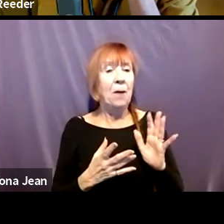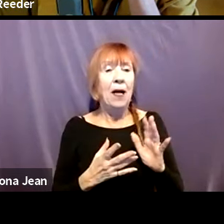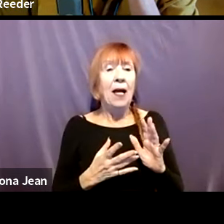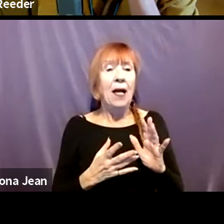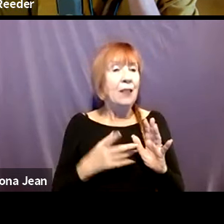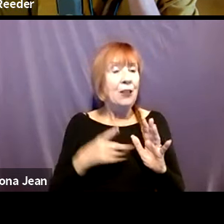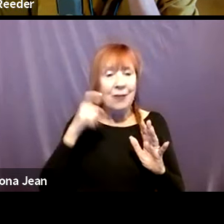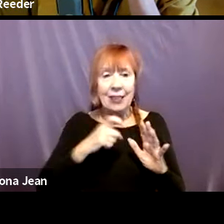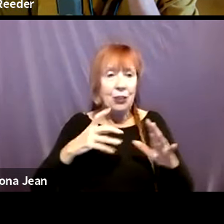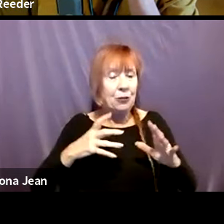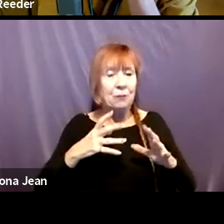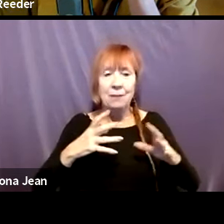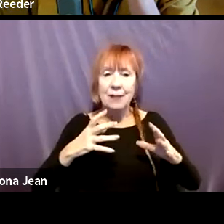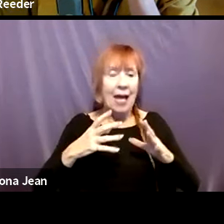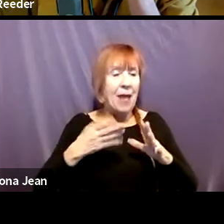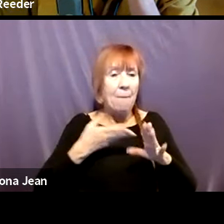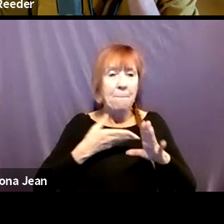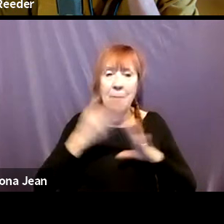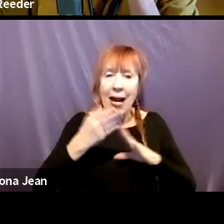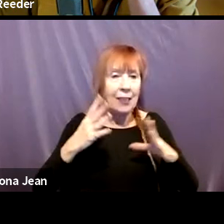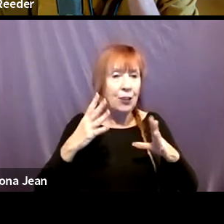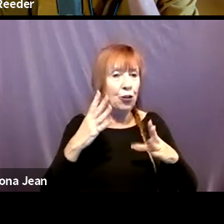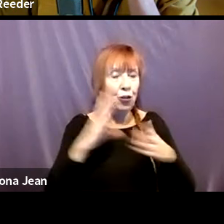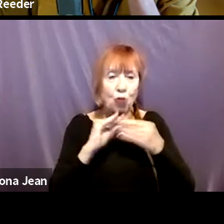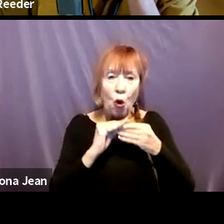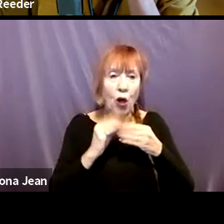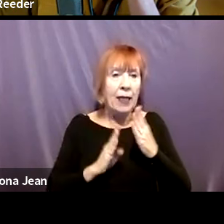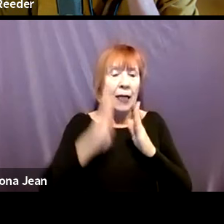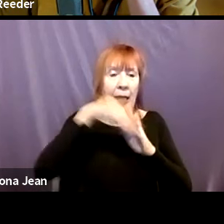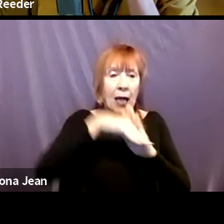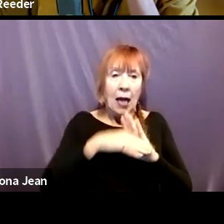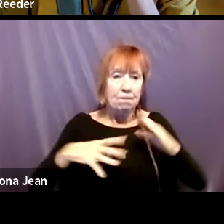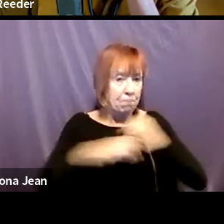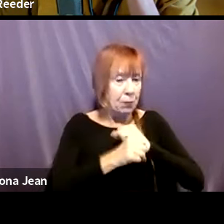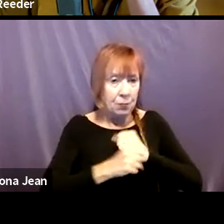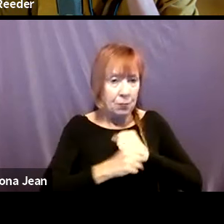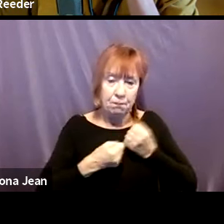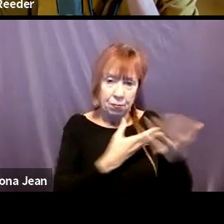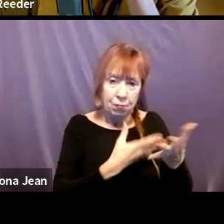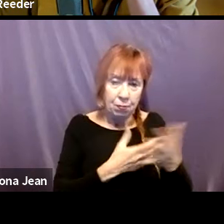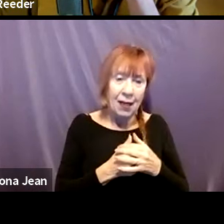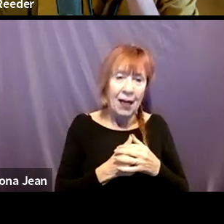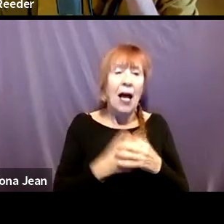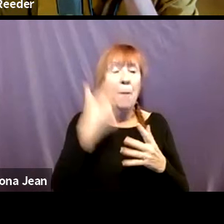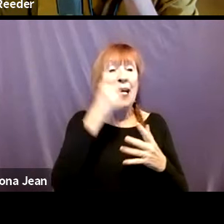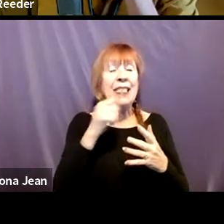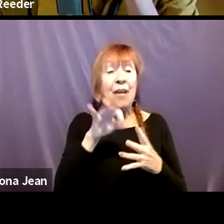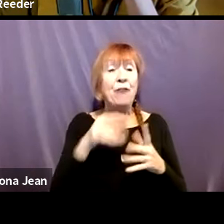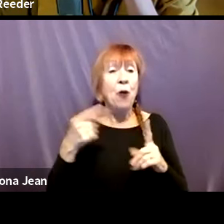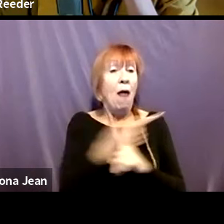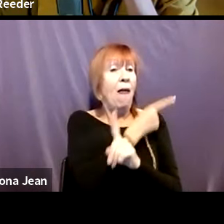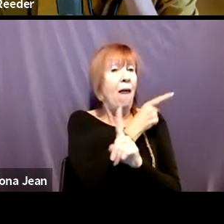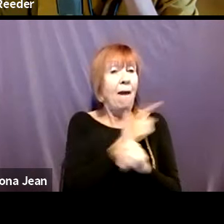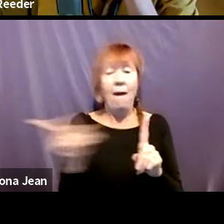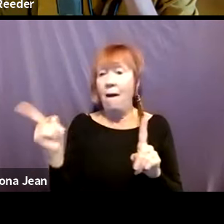or the main heart of your pitch is. And sometimes when you go on these left and right tangents, it'll take away from that emotion.